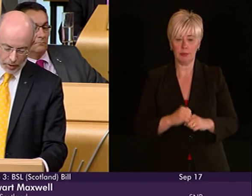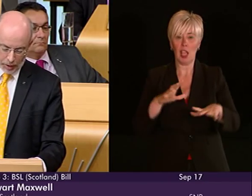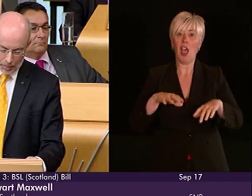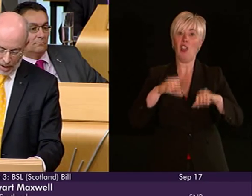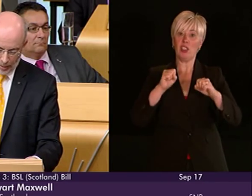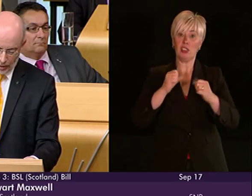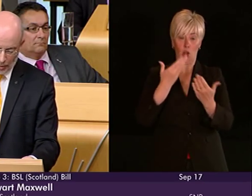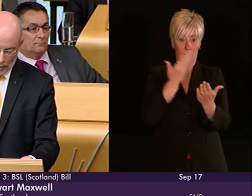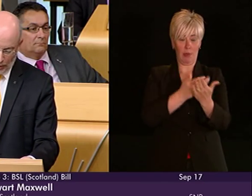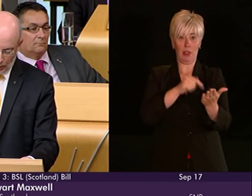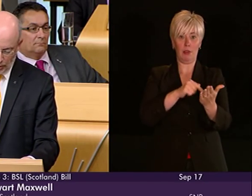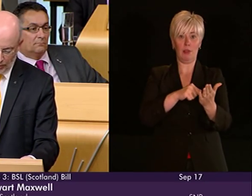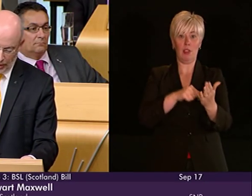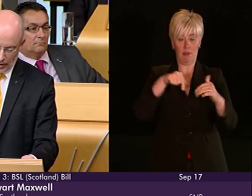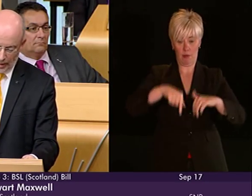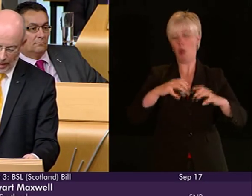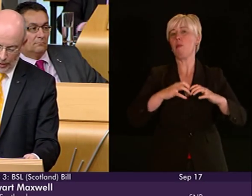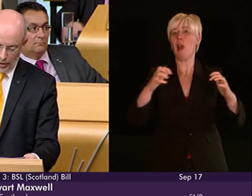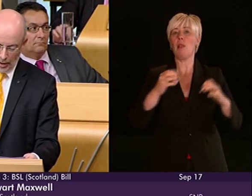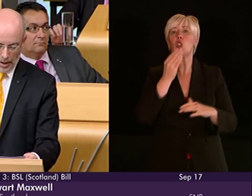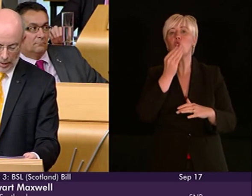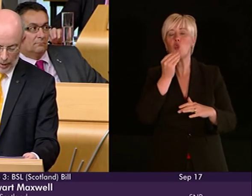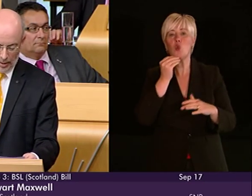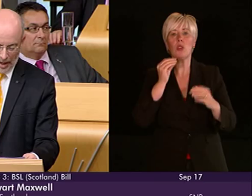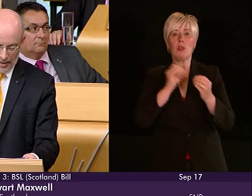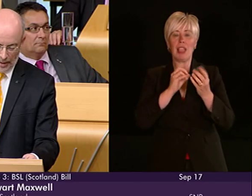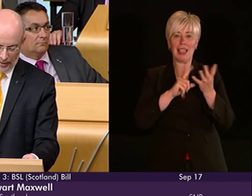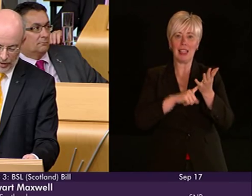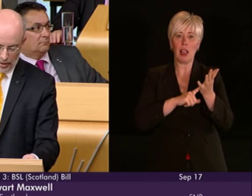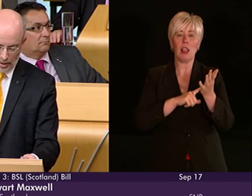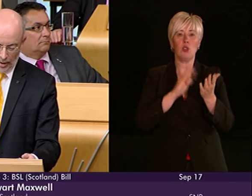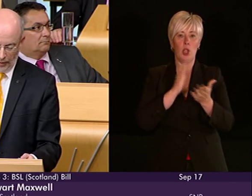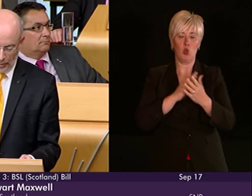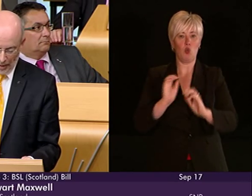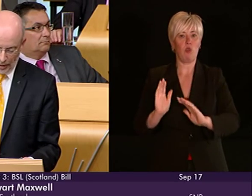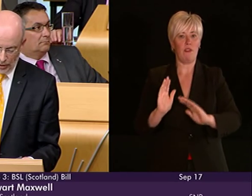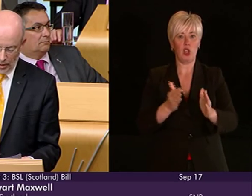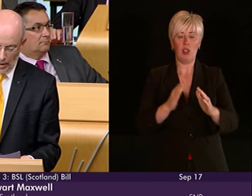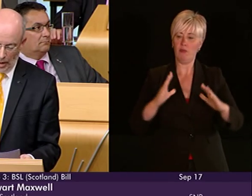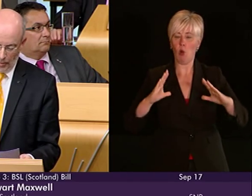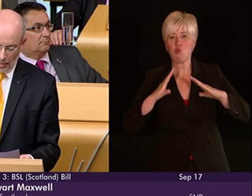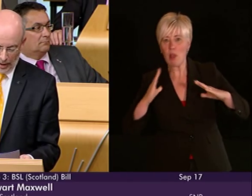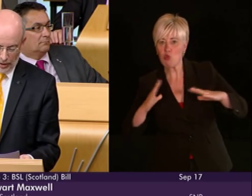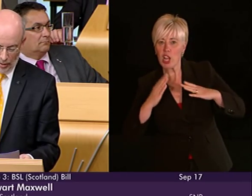Act of the Scottish Parliament to promote the use of British Sign Language including by making provision for the preparation and publication”